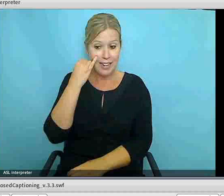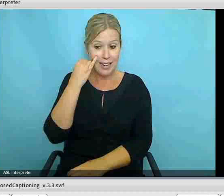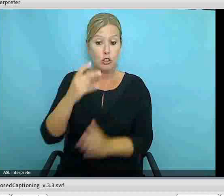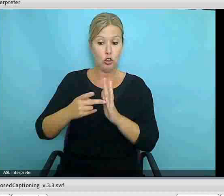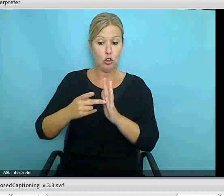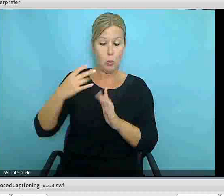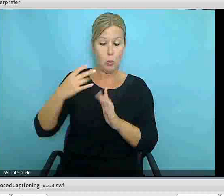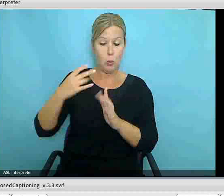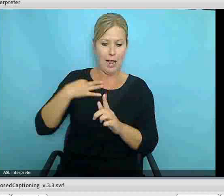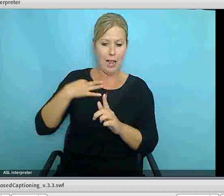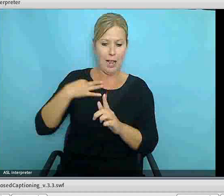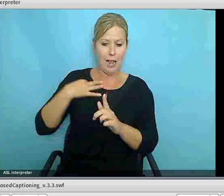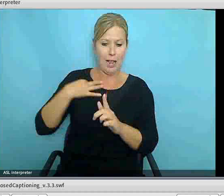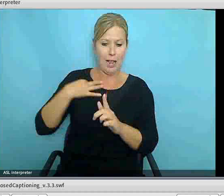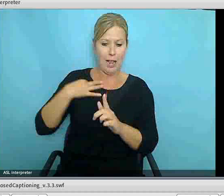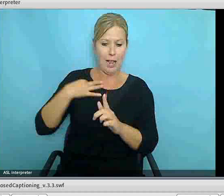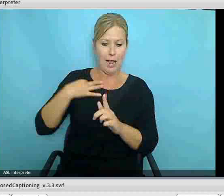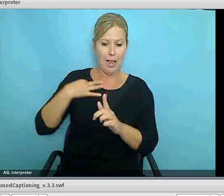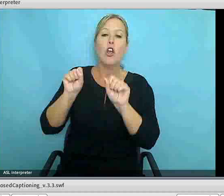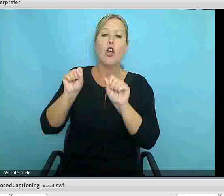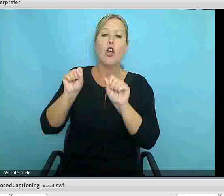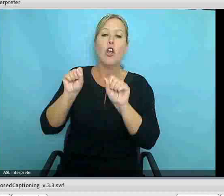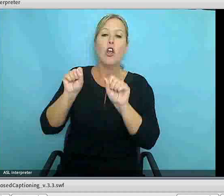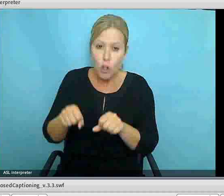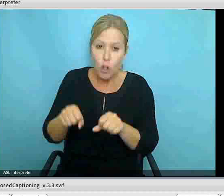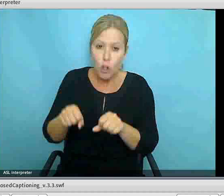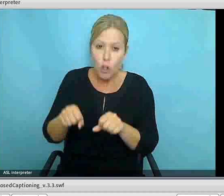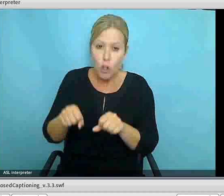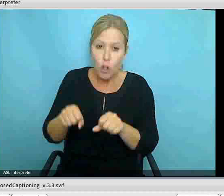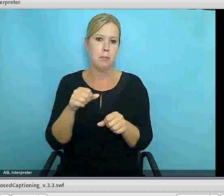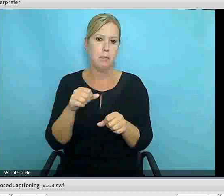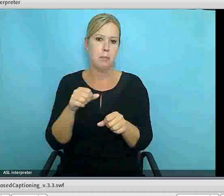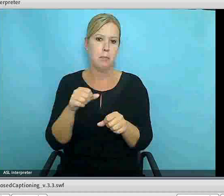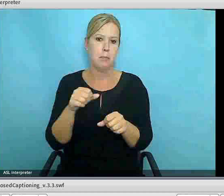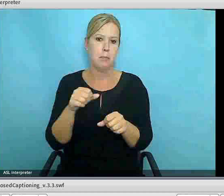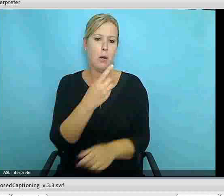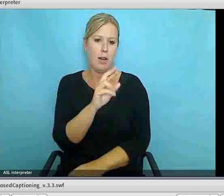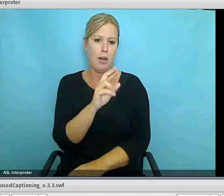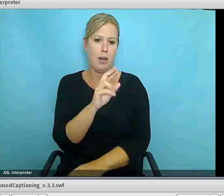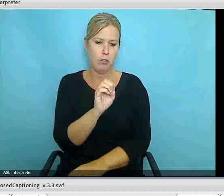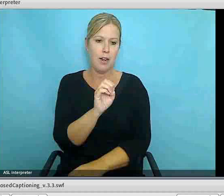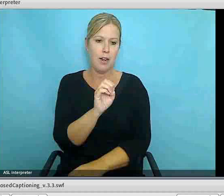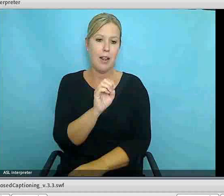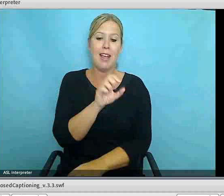Now, on the other hand, if the question is more about how will a provider know if a person